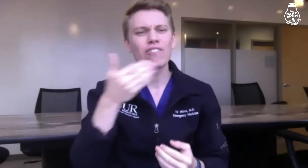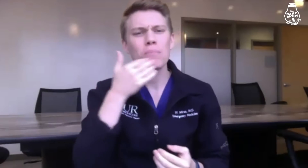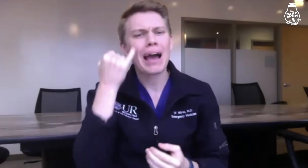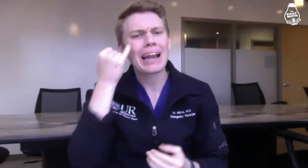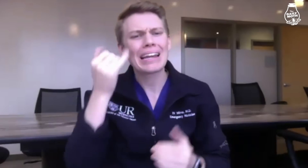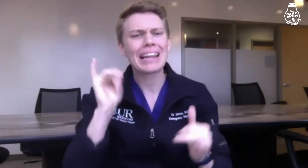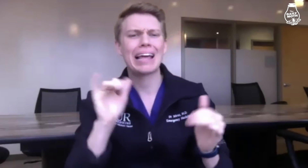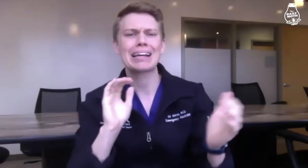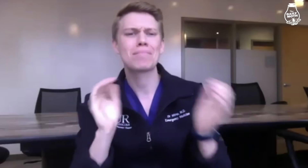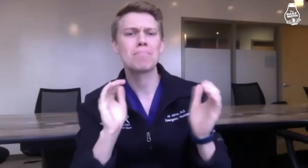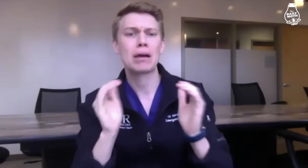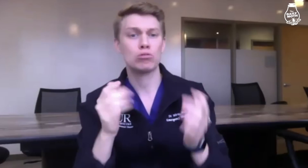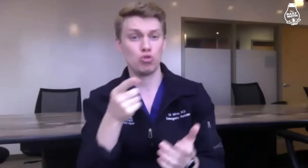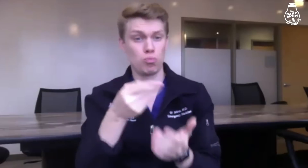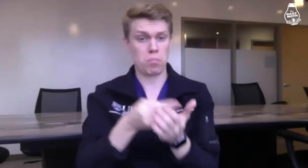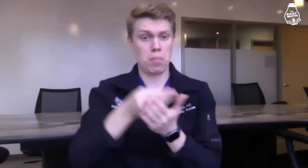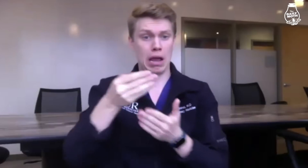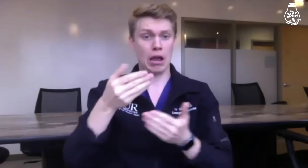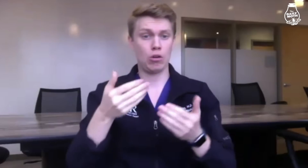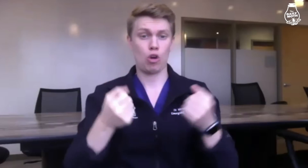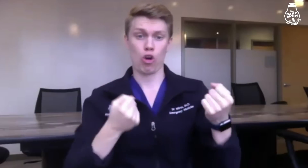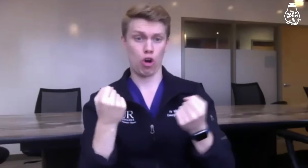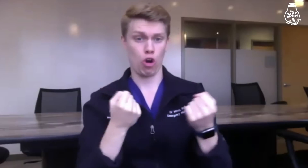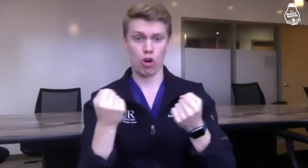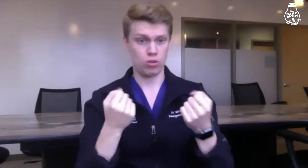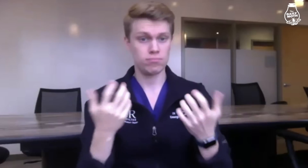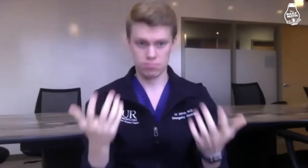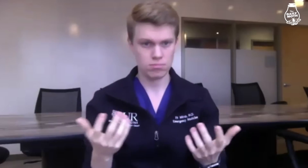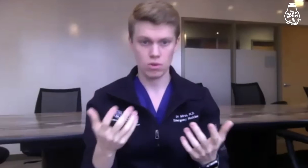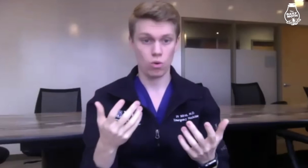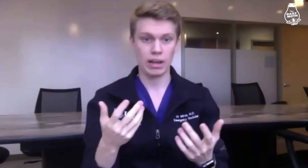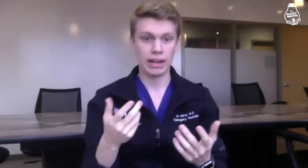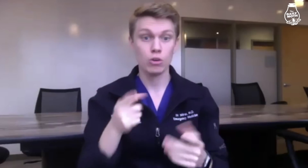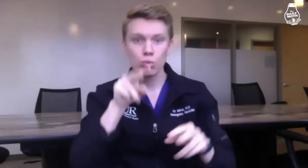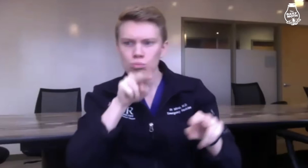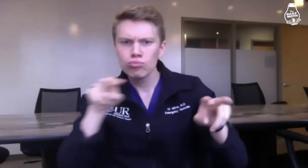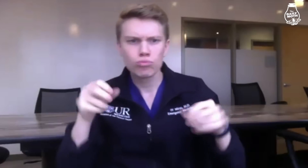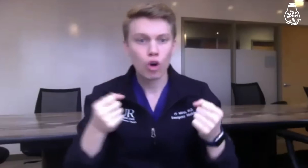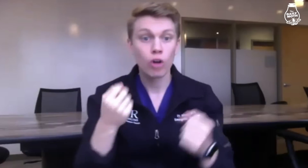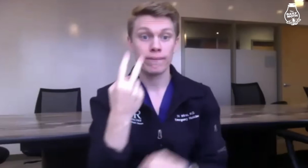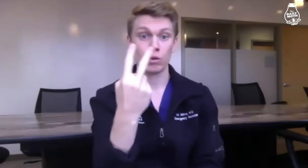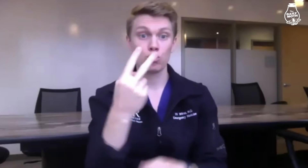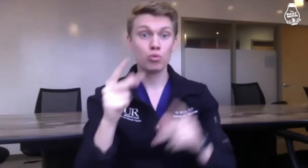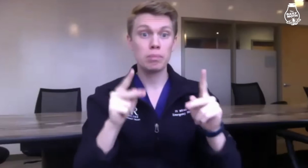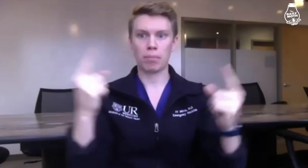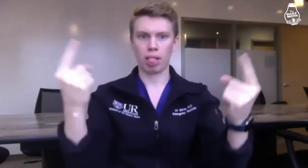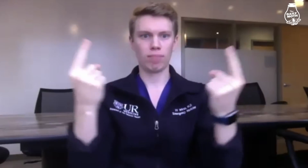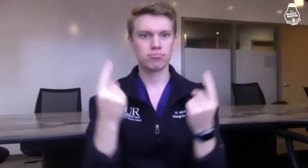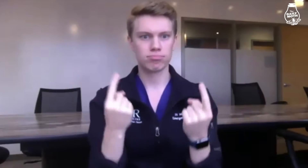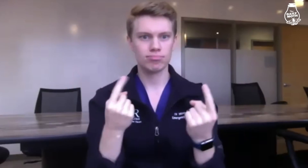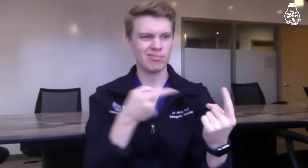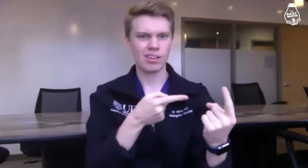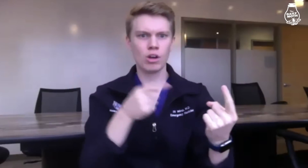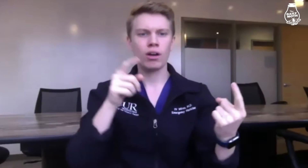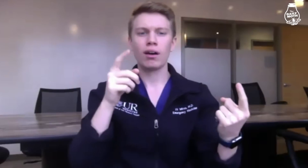To give you a better idea, as a comparison, suppose you are buying a car. You're looking around and you are approached by two salespersons.